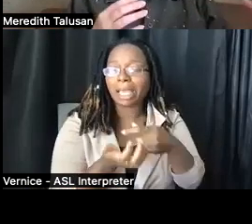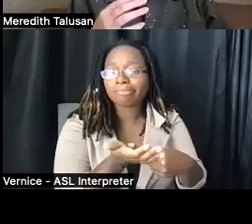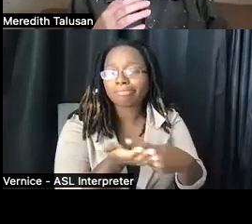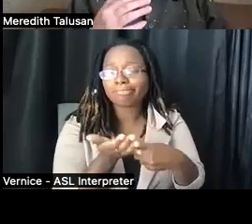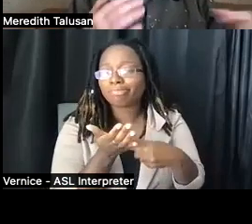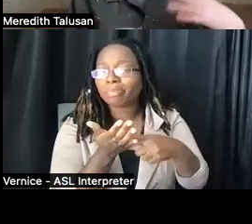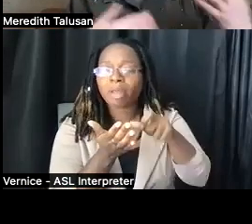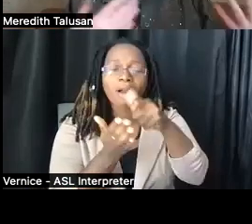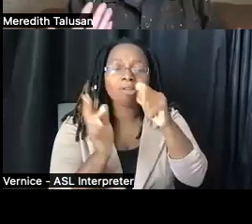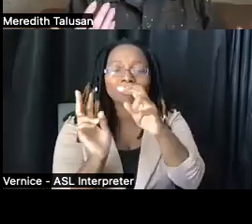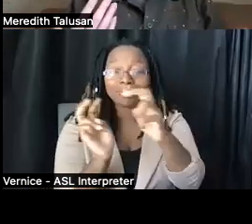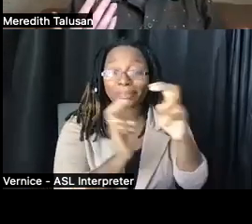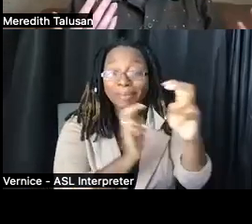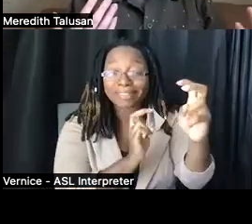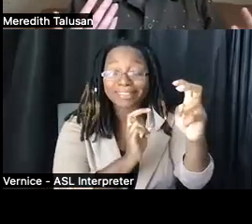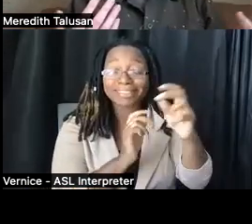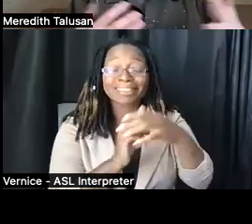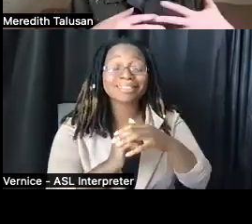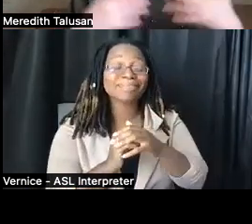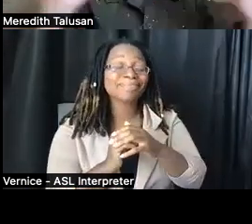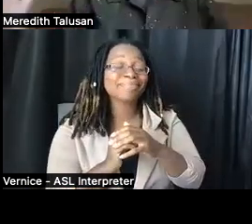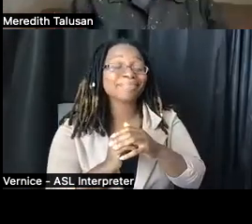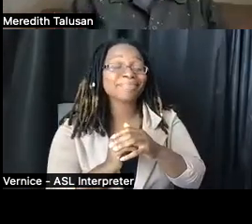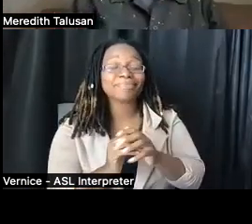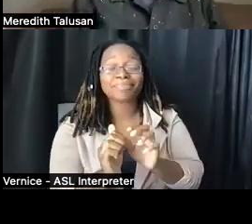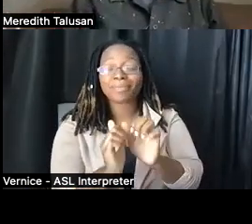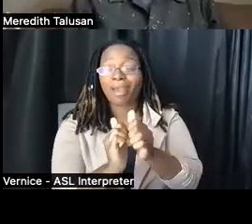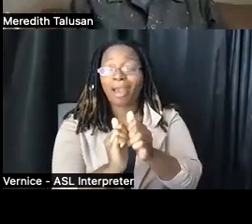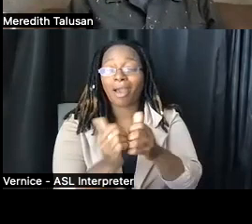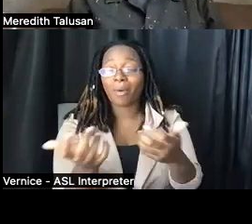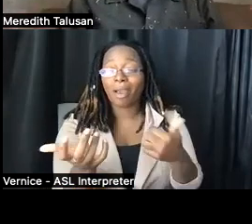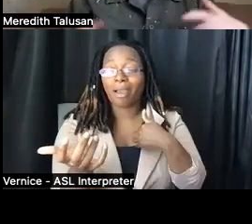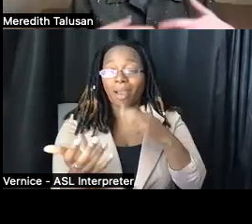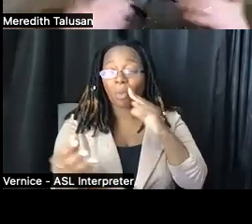fields I'm practicing in, right? But we have things to talk about.